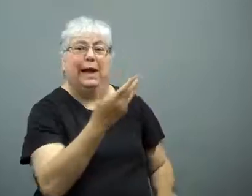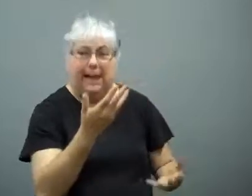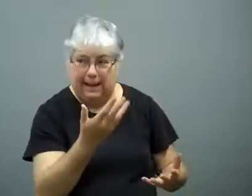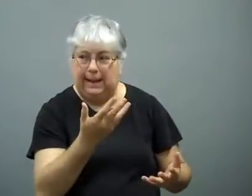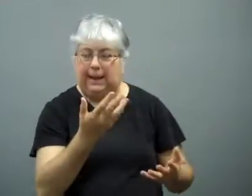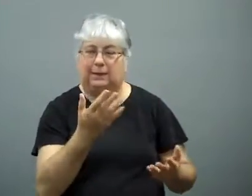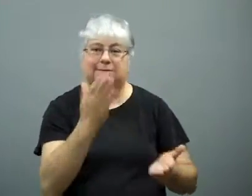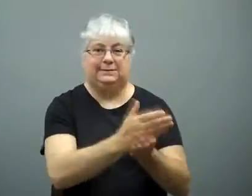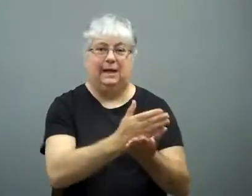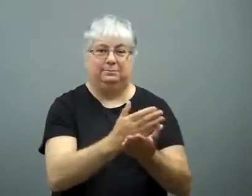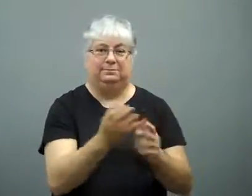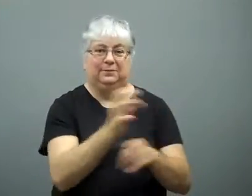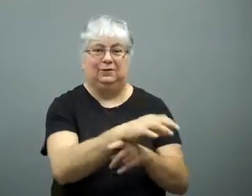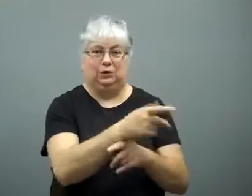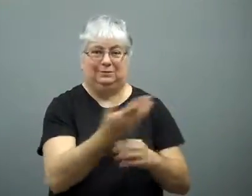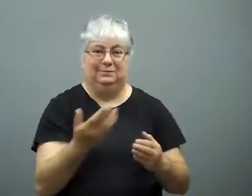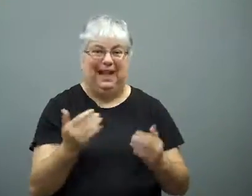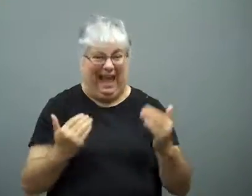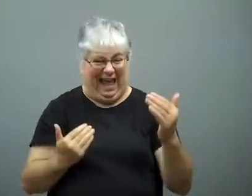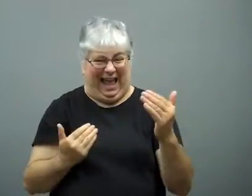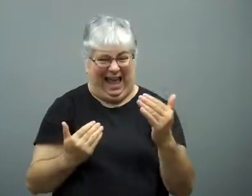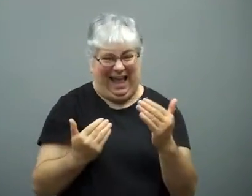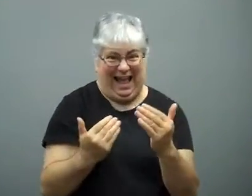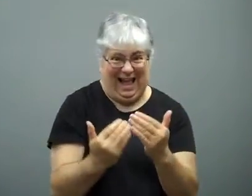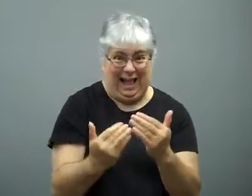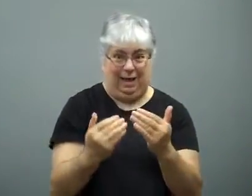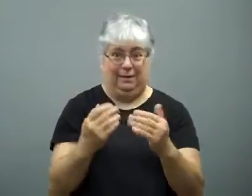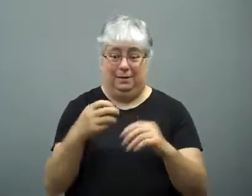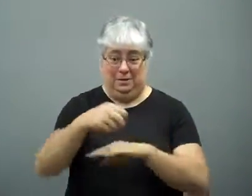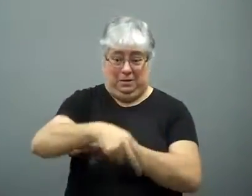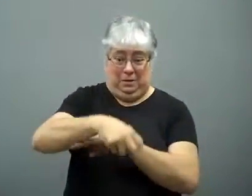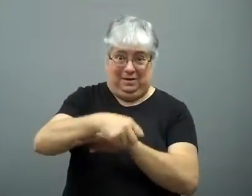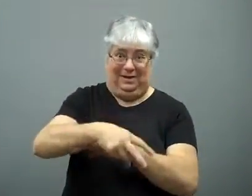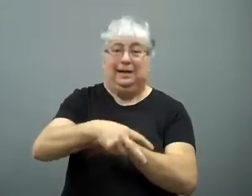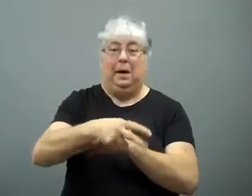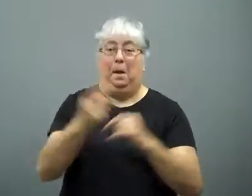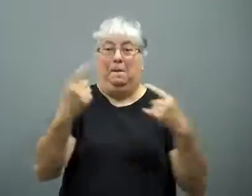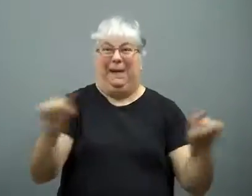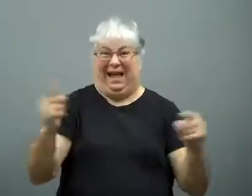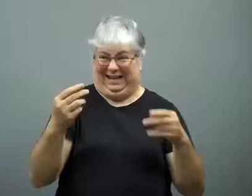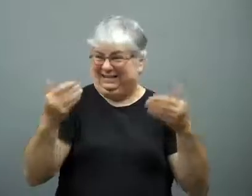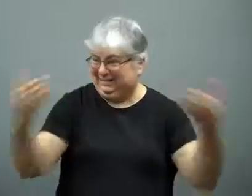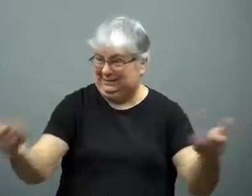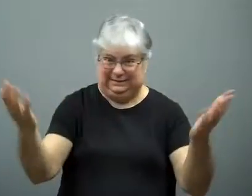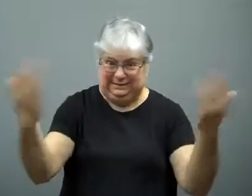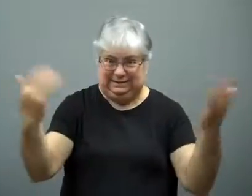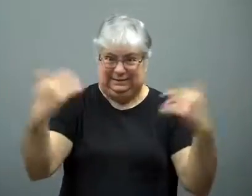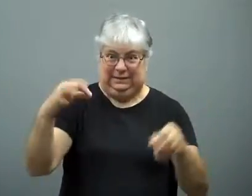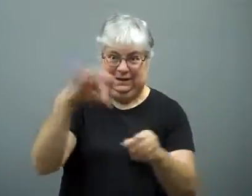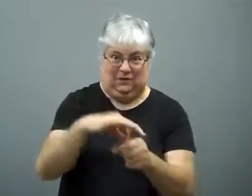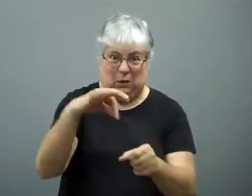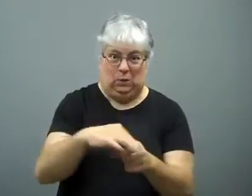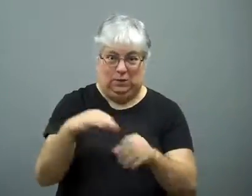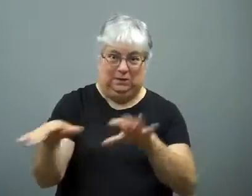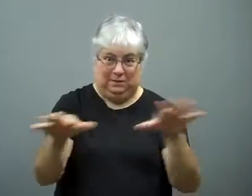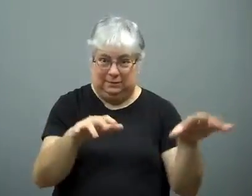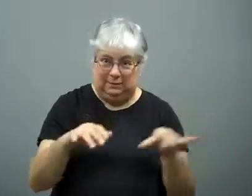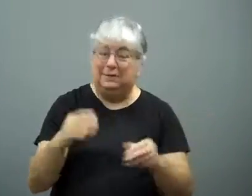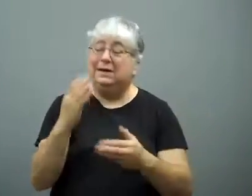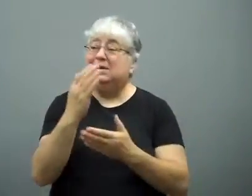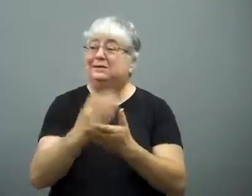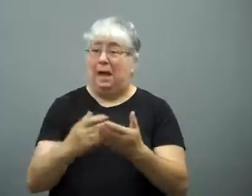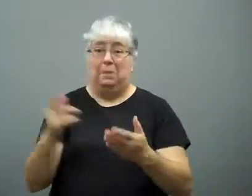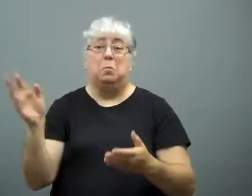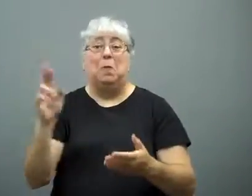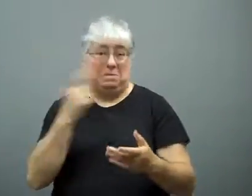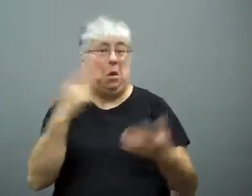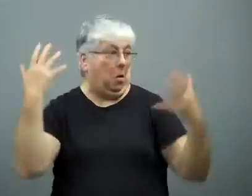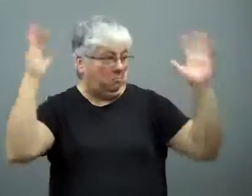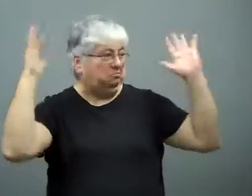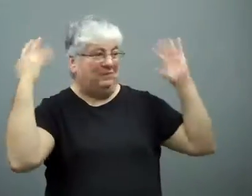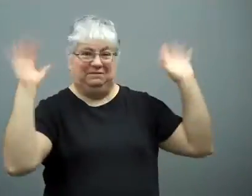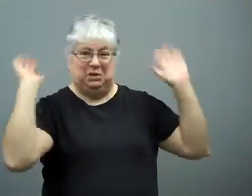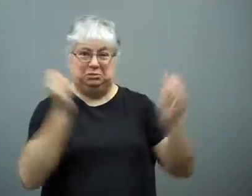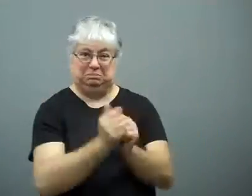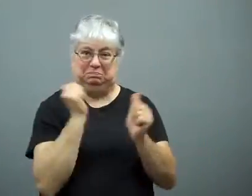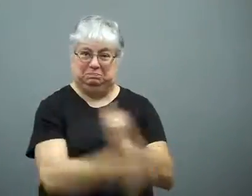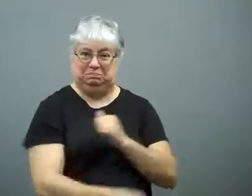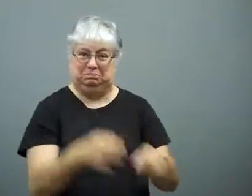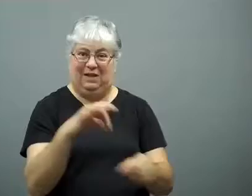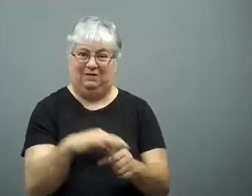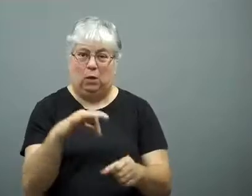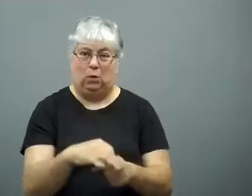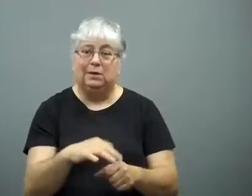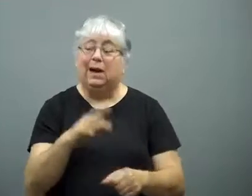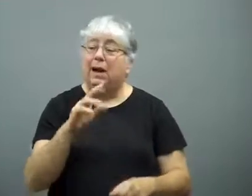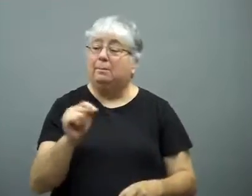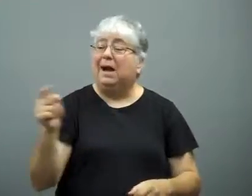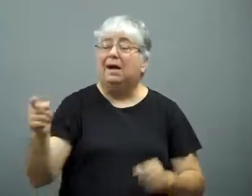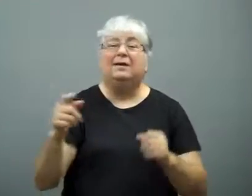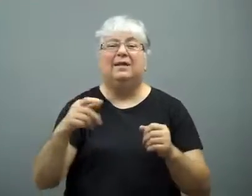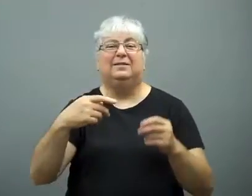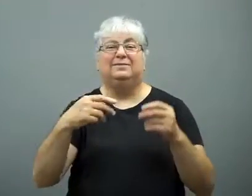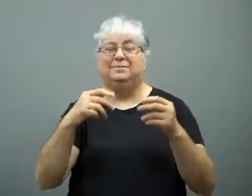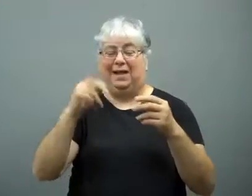She was forced to stop. Just before midnight a vote was finally called.